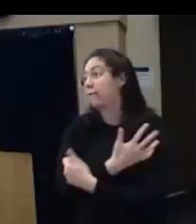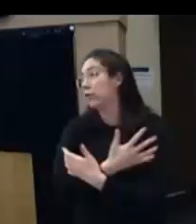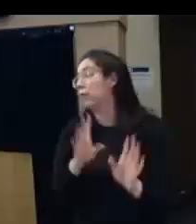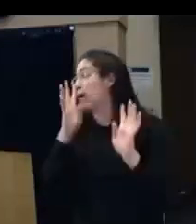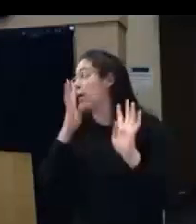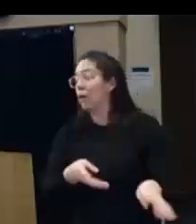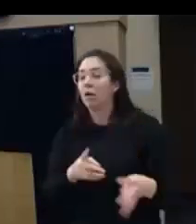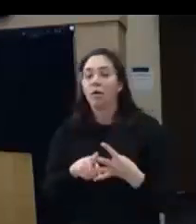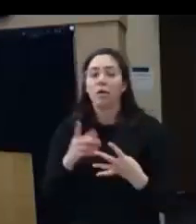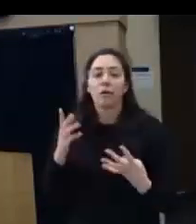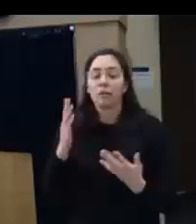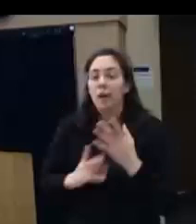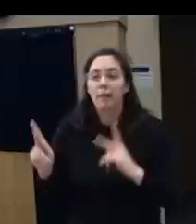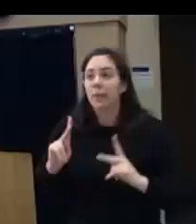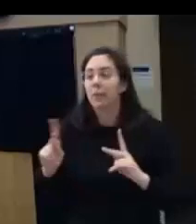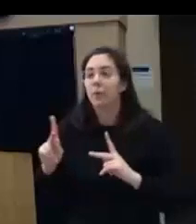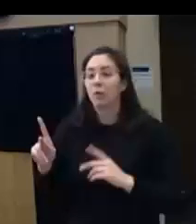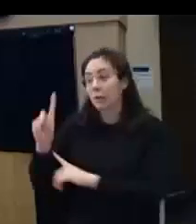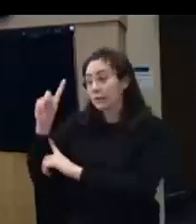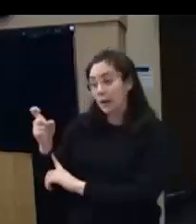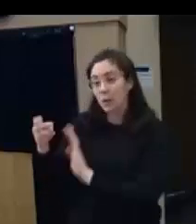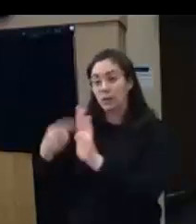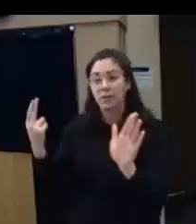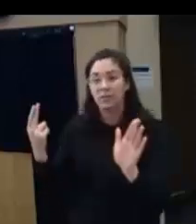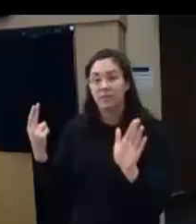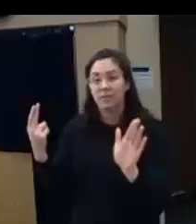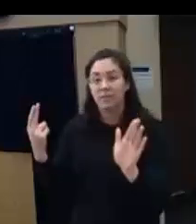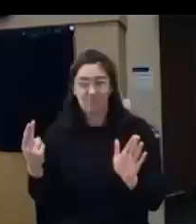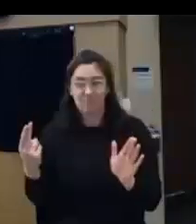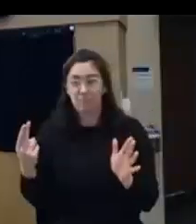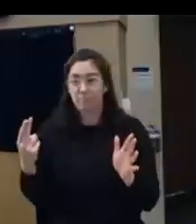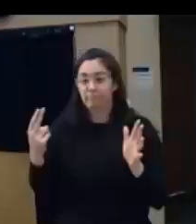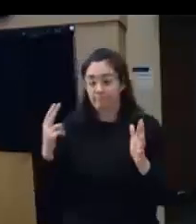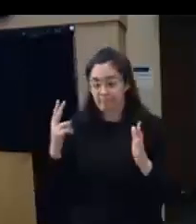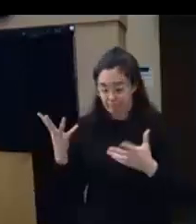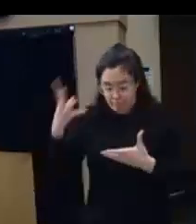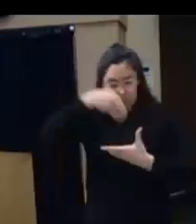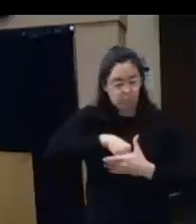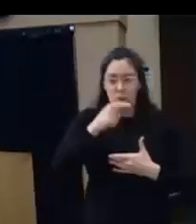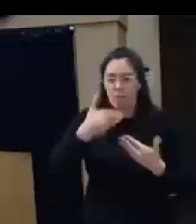people who who who their diagnosis does kind of engulf who they are and it dictates all of their